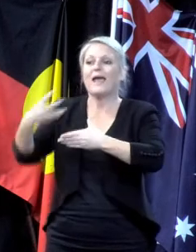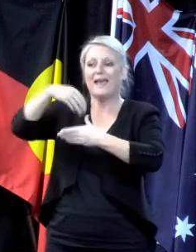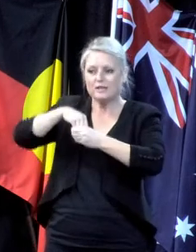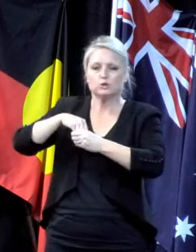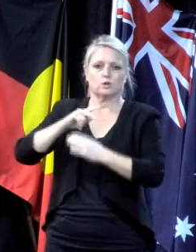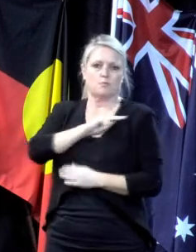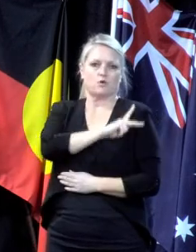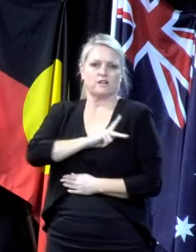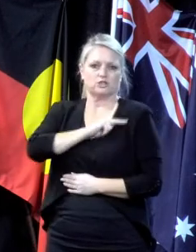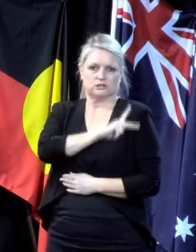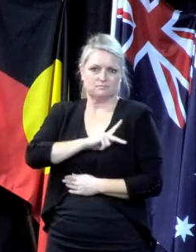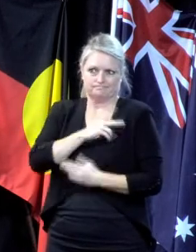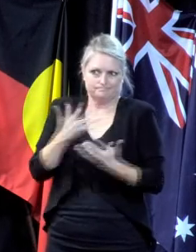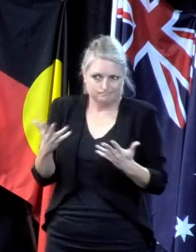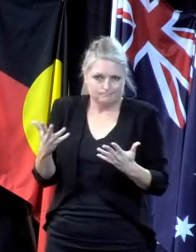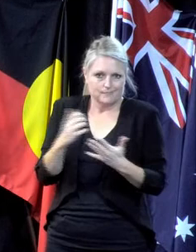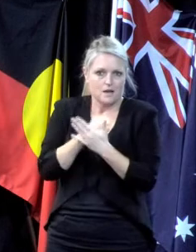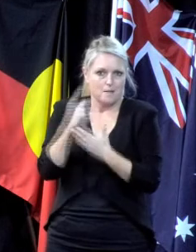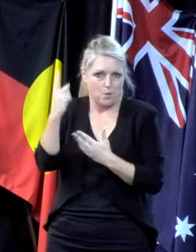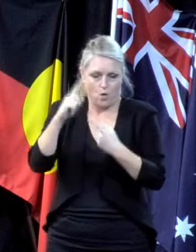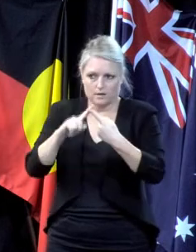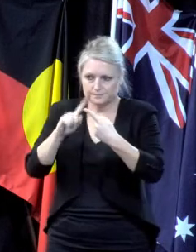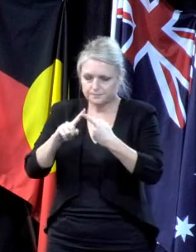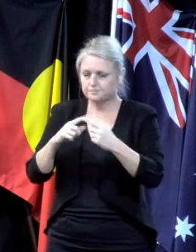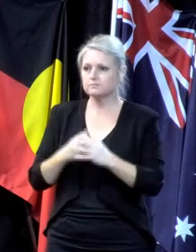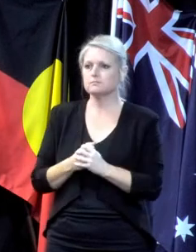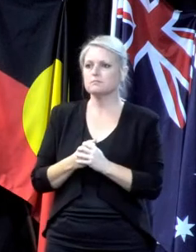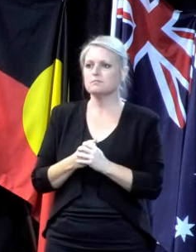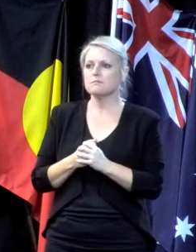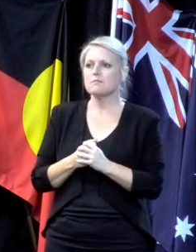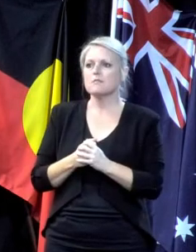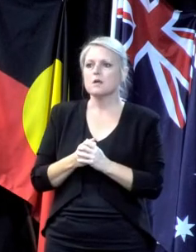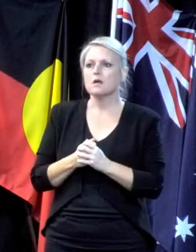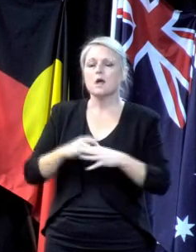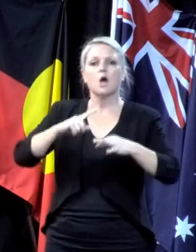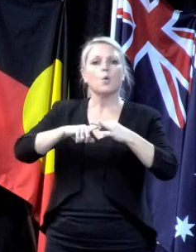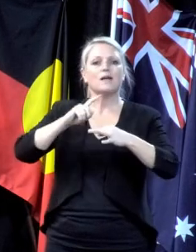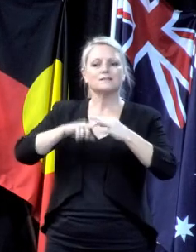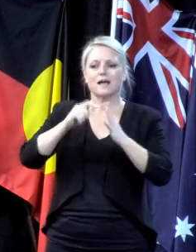I know Queensland Education Department is working hard with a – with an Attraction Unit.